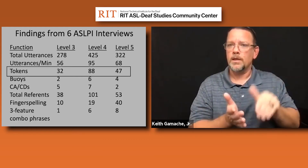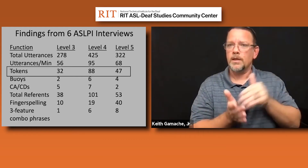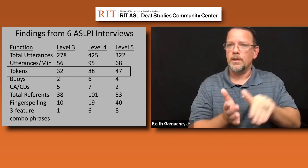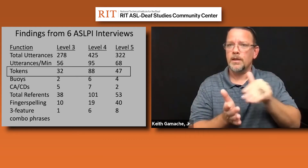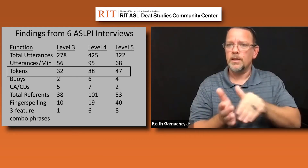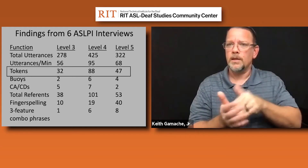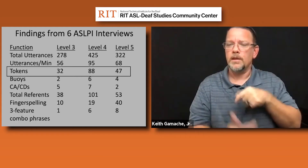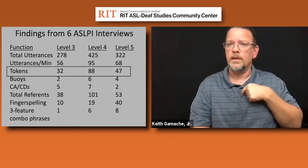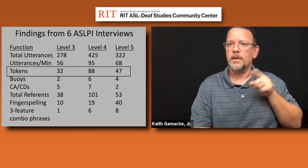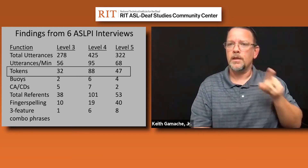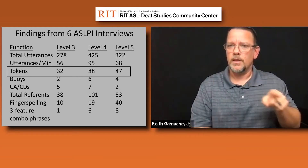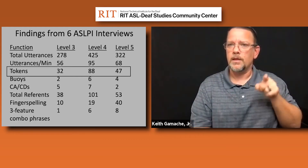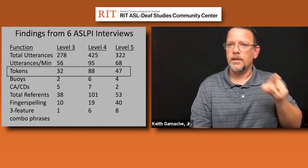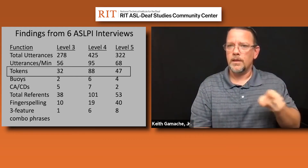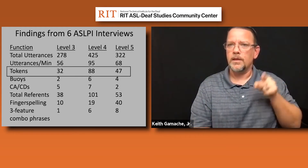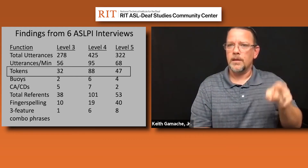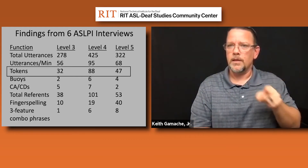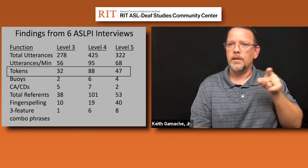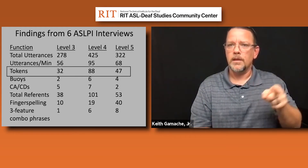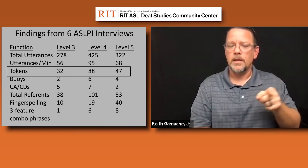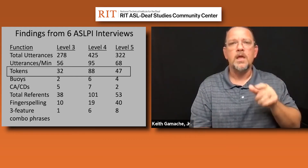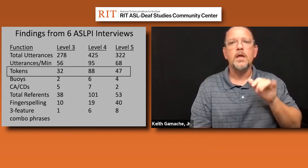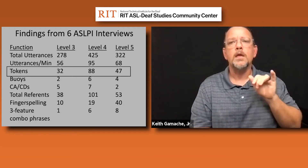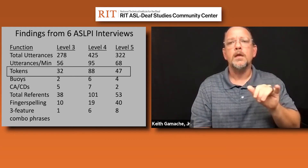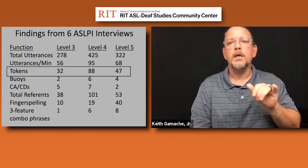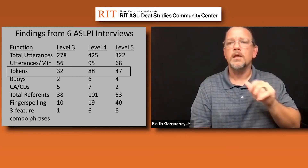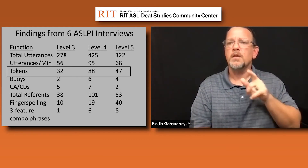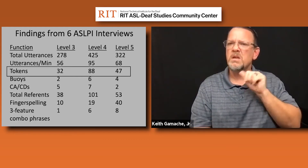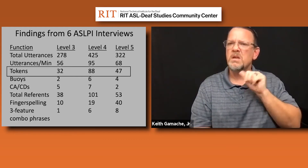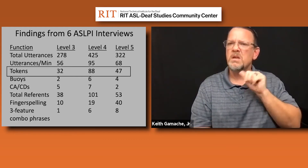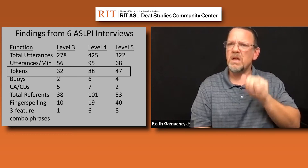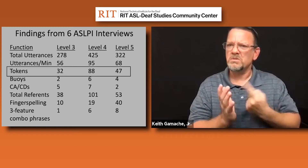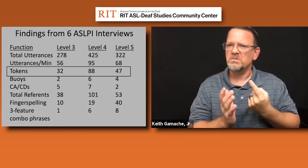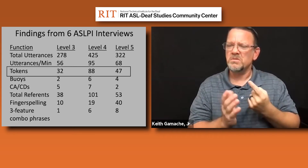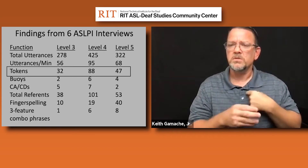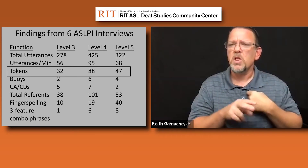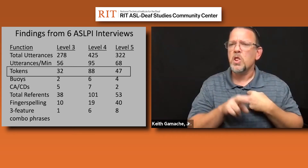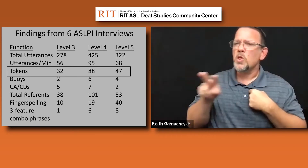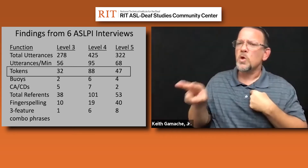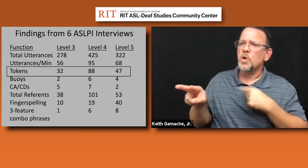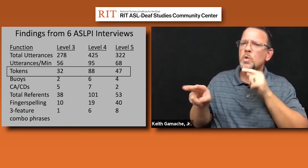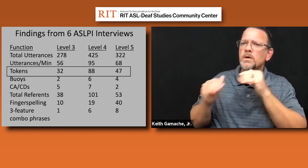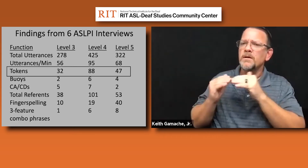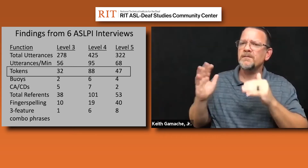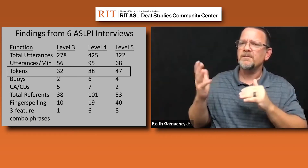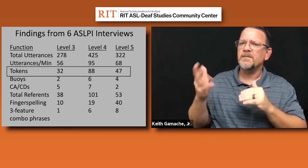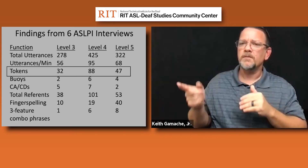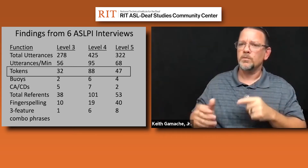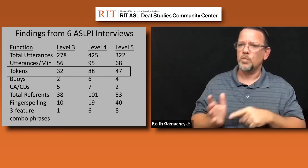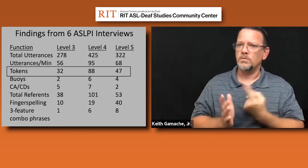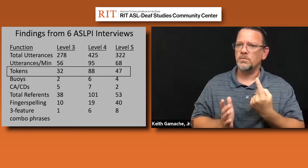I might continue to refer to that by adding that descriptor, this person here, this person here, but a Level 5